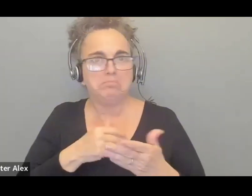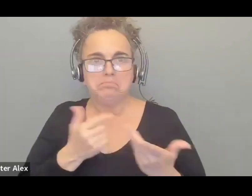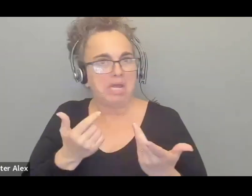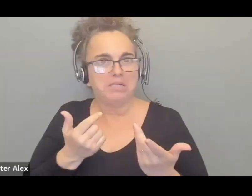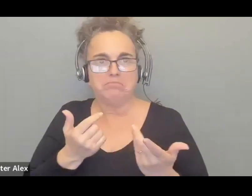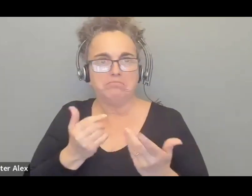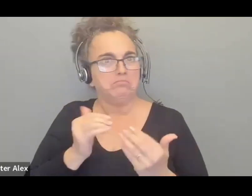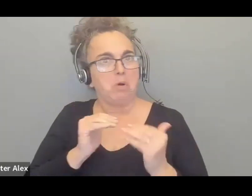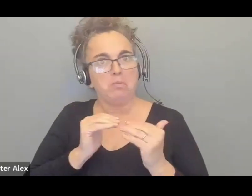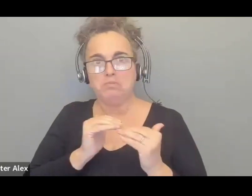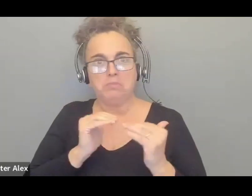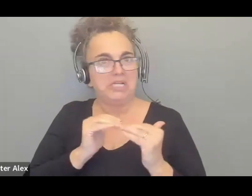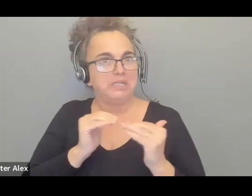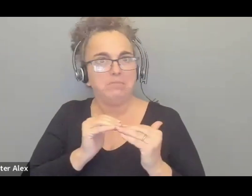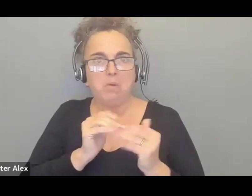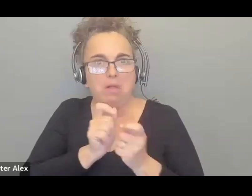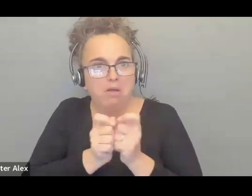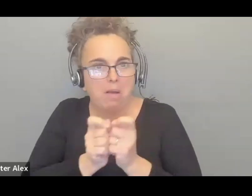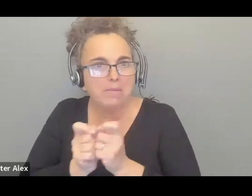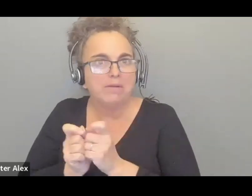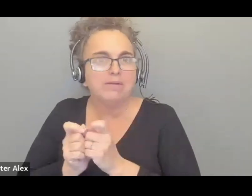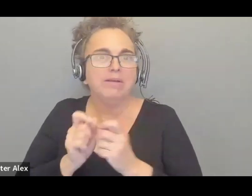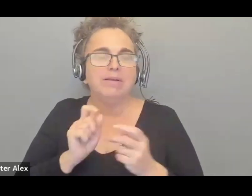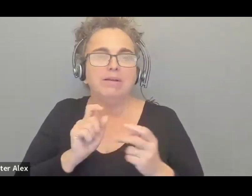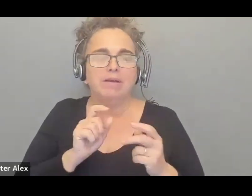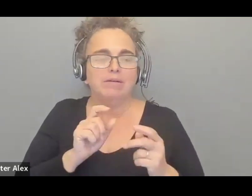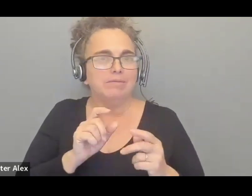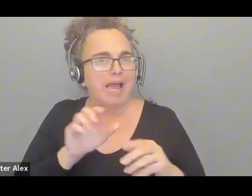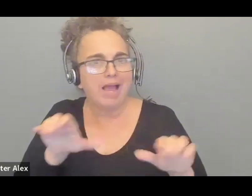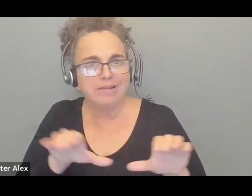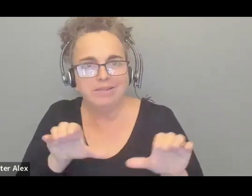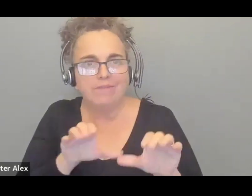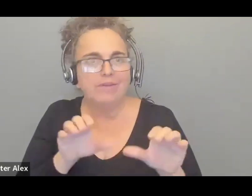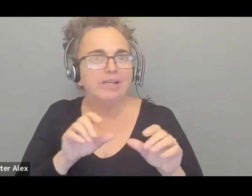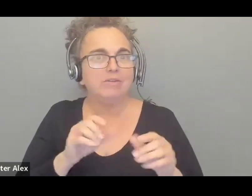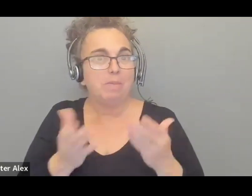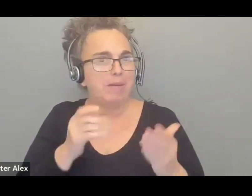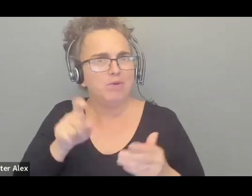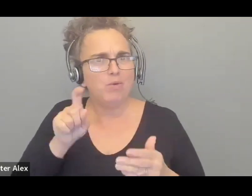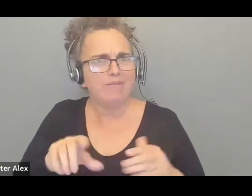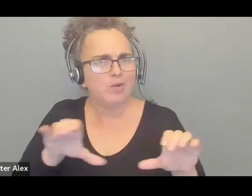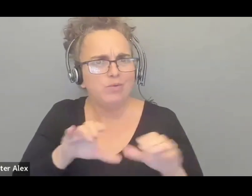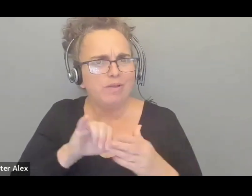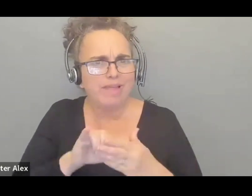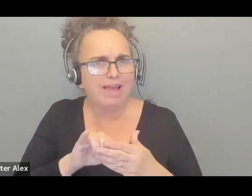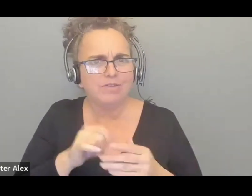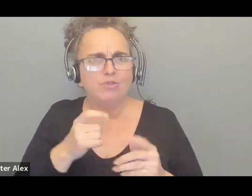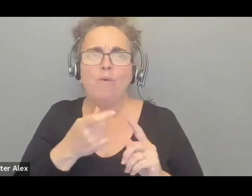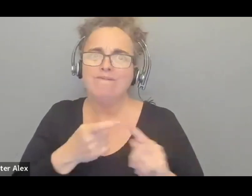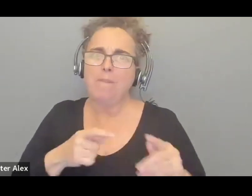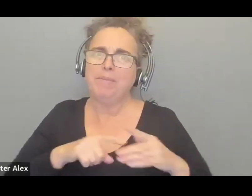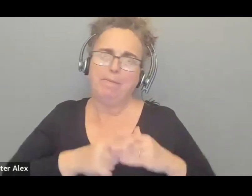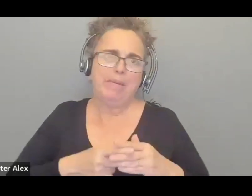To programs, services, activities. You may have to do it at some point. So doing it from the beginning definitely is gonna